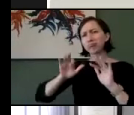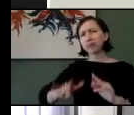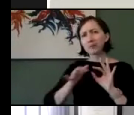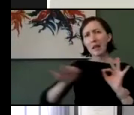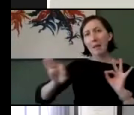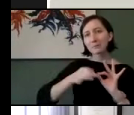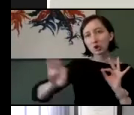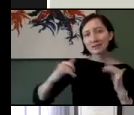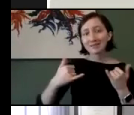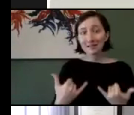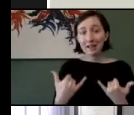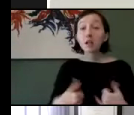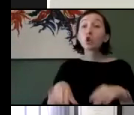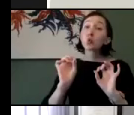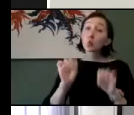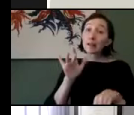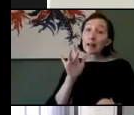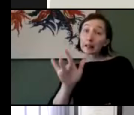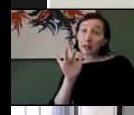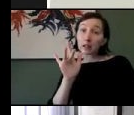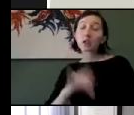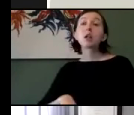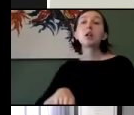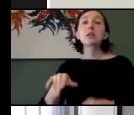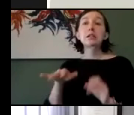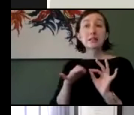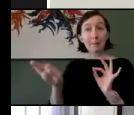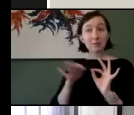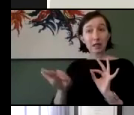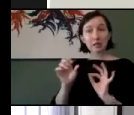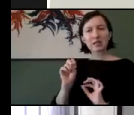You can click the show subtitles or click on this specific link